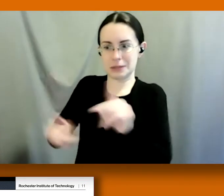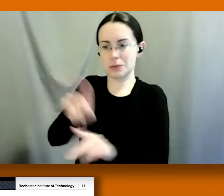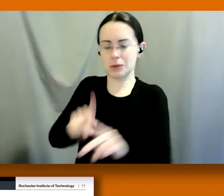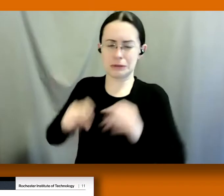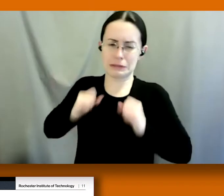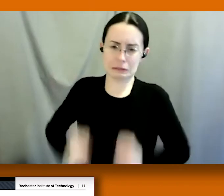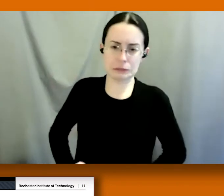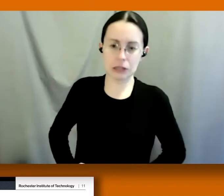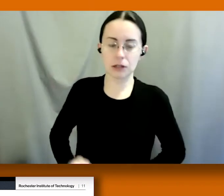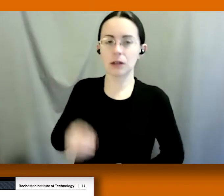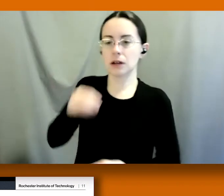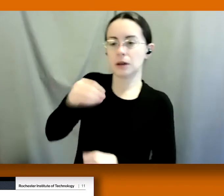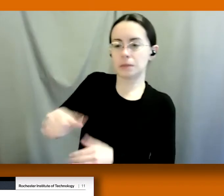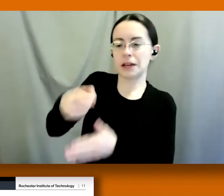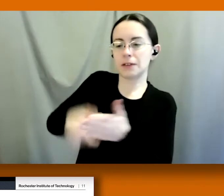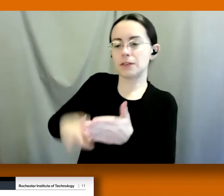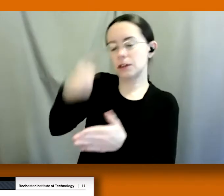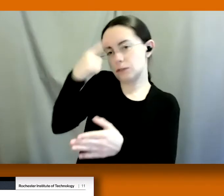in a research project.